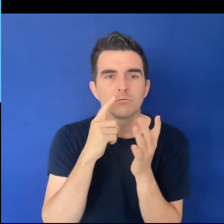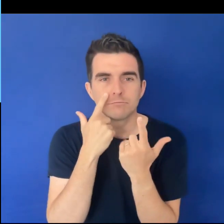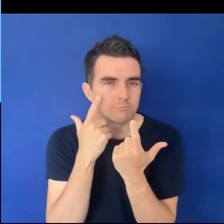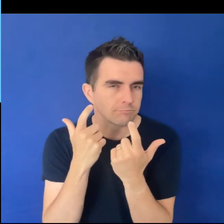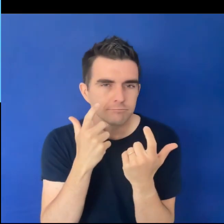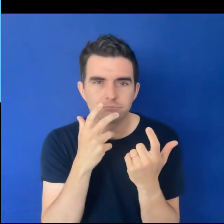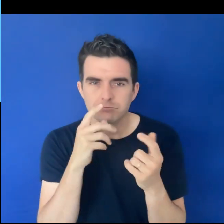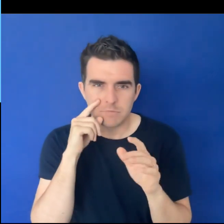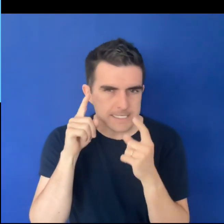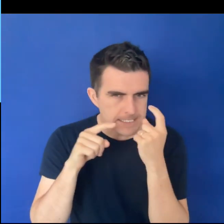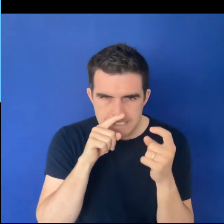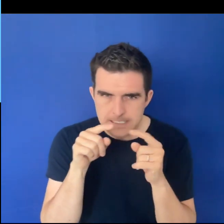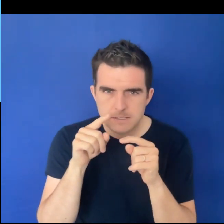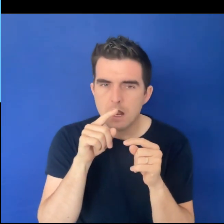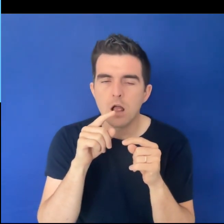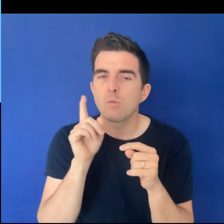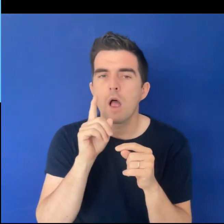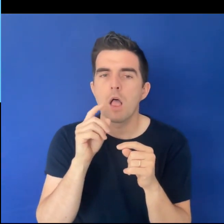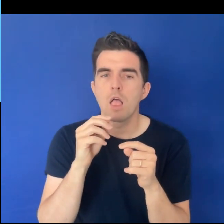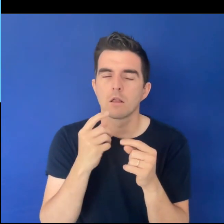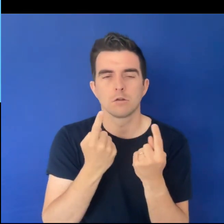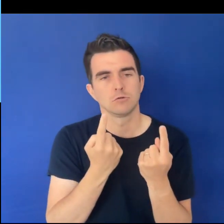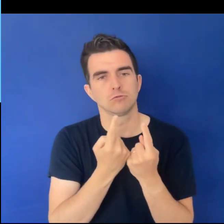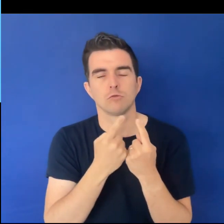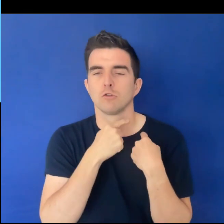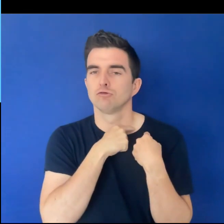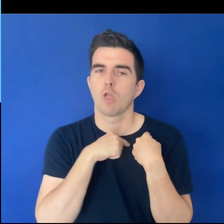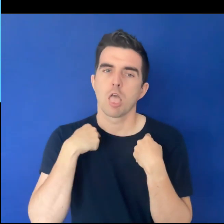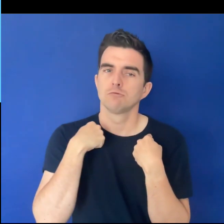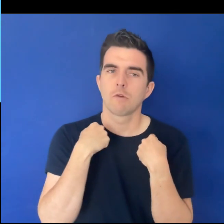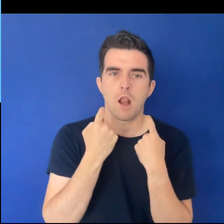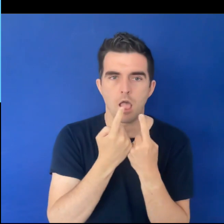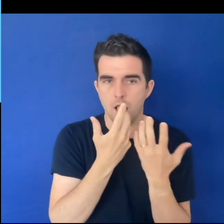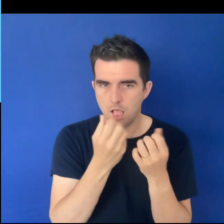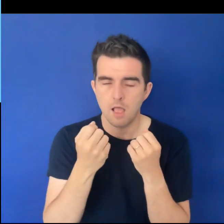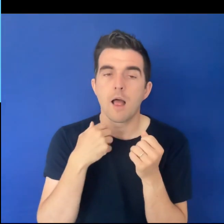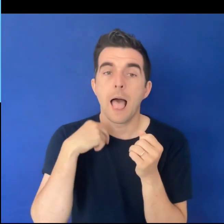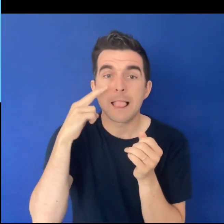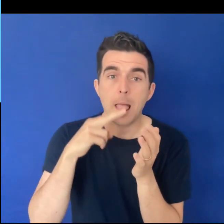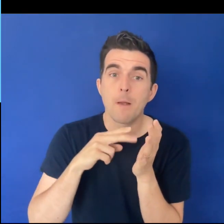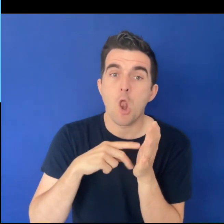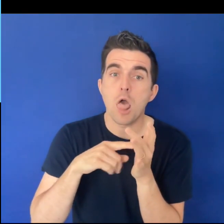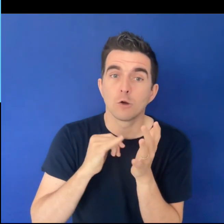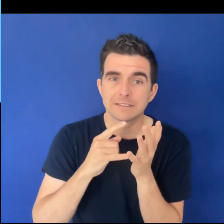and track down an intergalactic jewel thief. Hi my name is Luis Alonso and I'm the game developer for Space Boat.